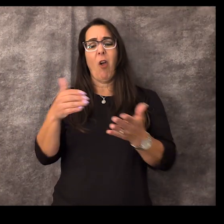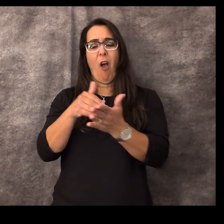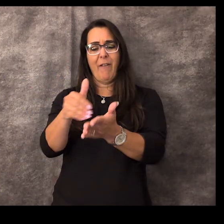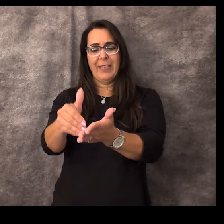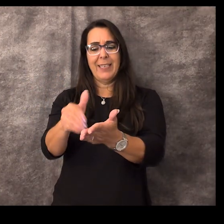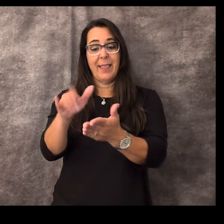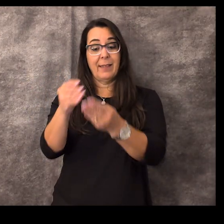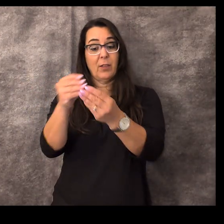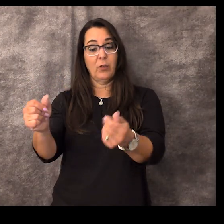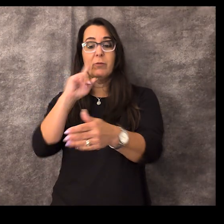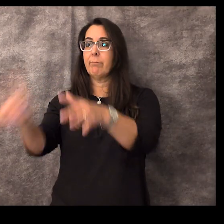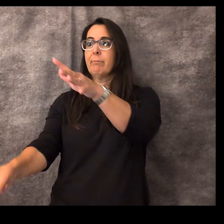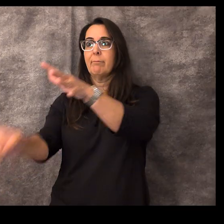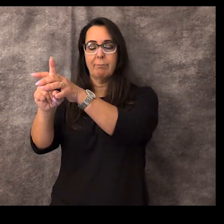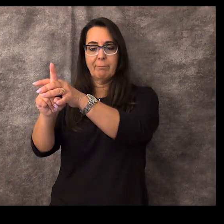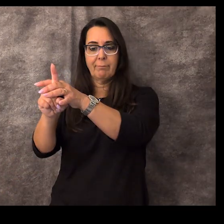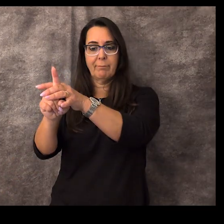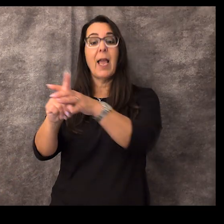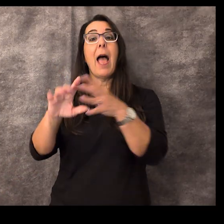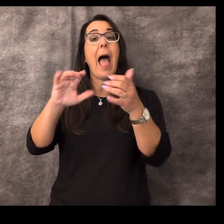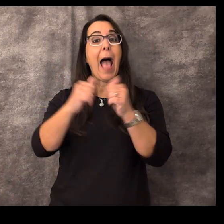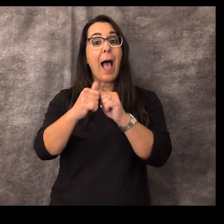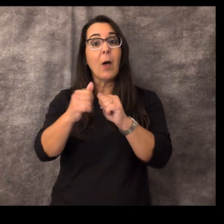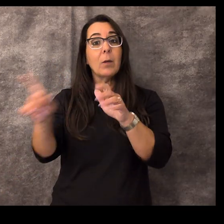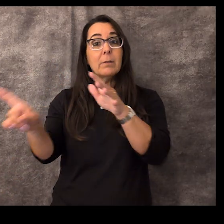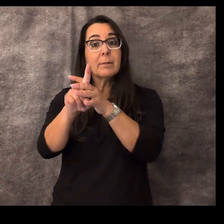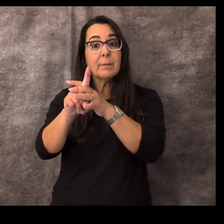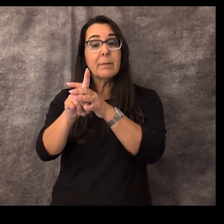the solution comes and the solutions do come in conversations.